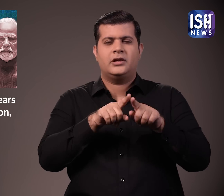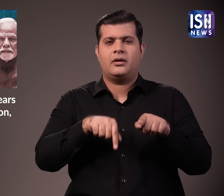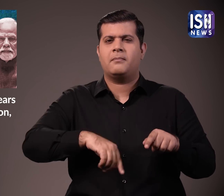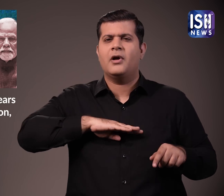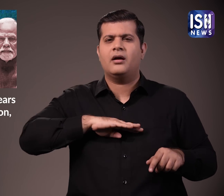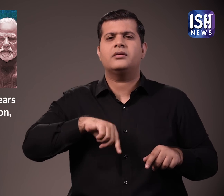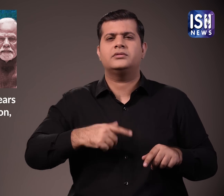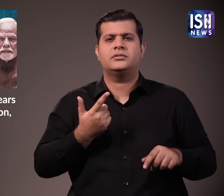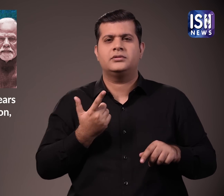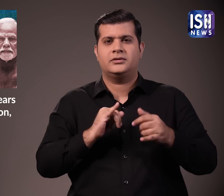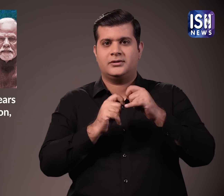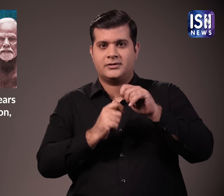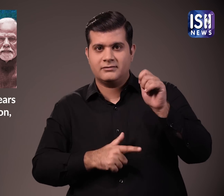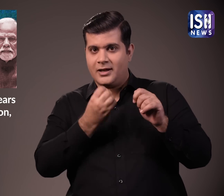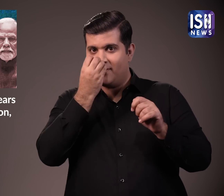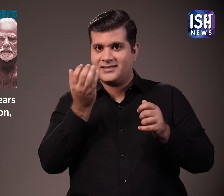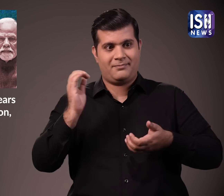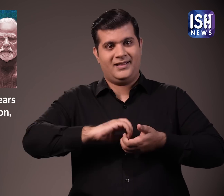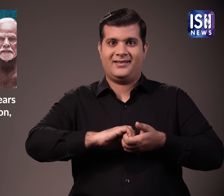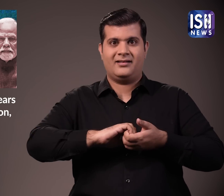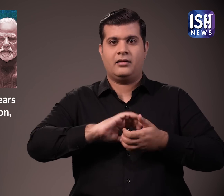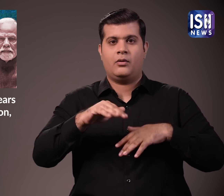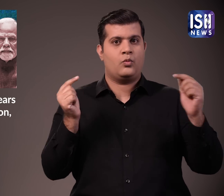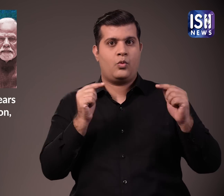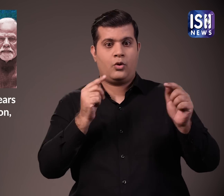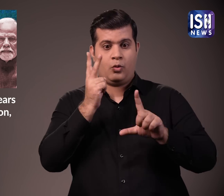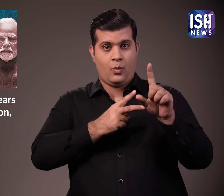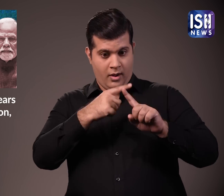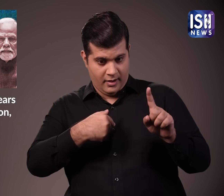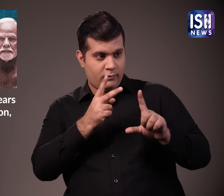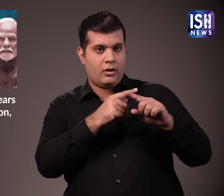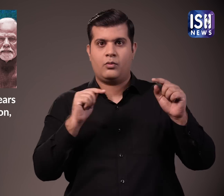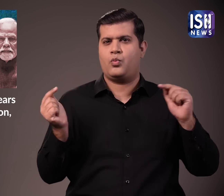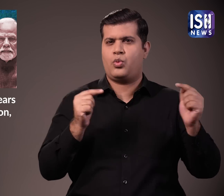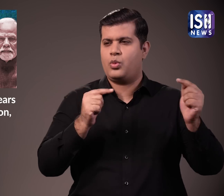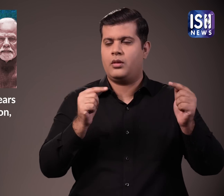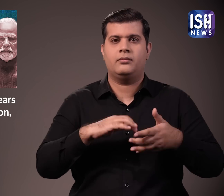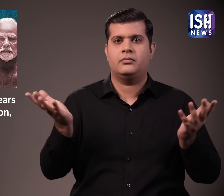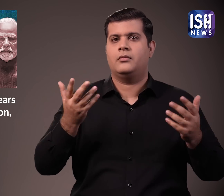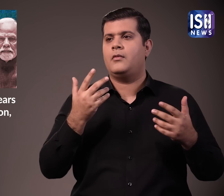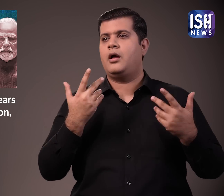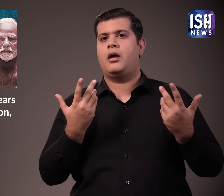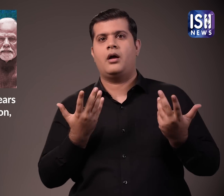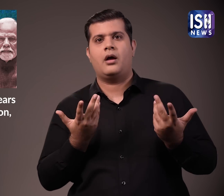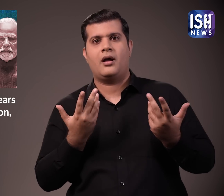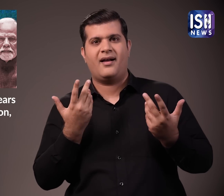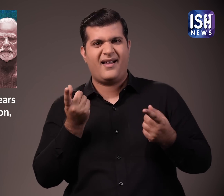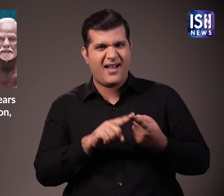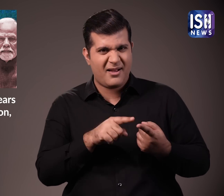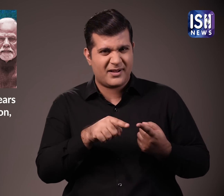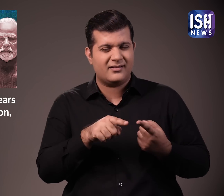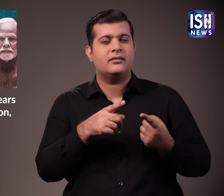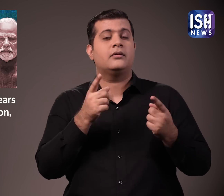Like how in Maharashtra Shiv Sena - BJP government had a fall out over governing the state.